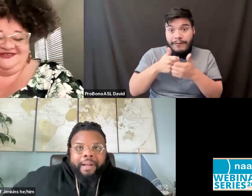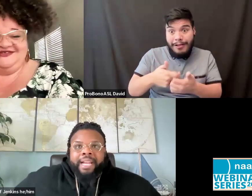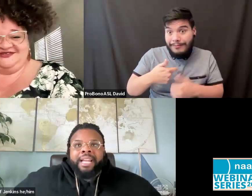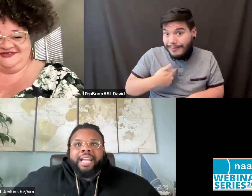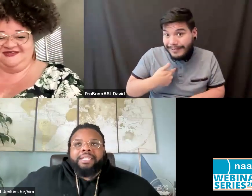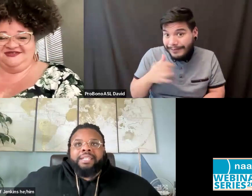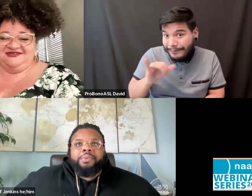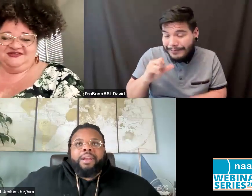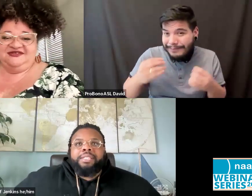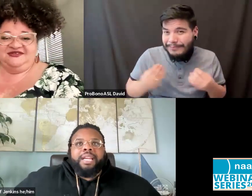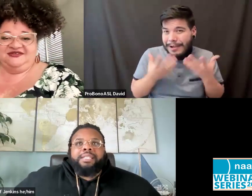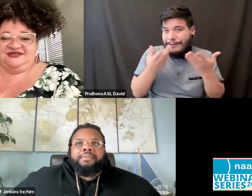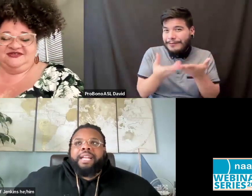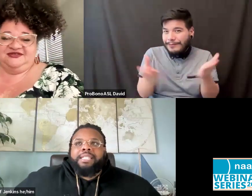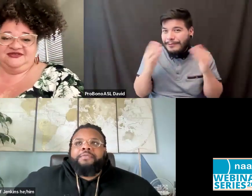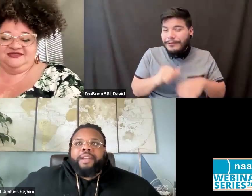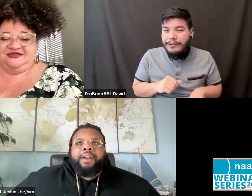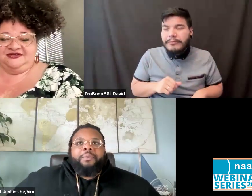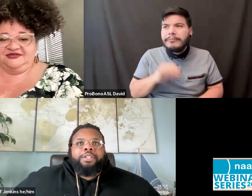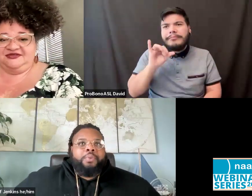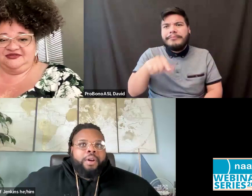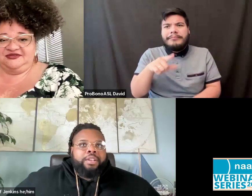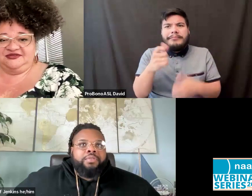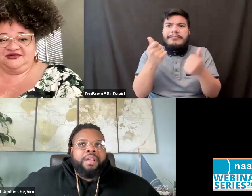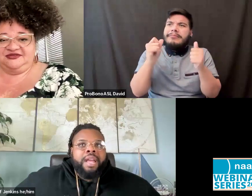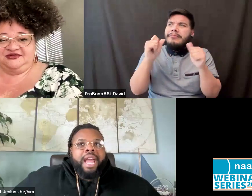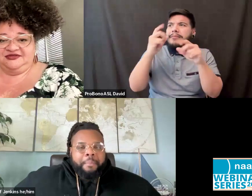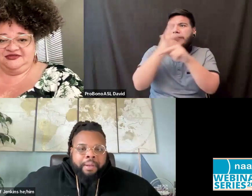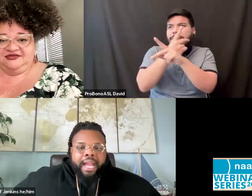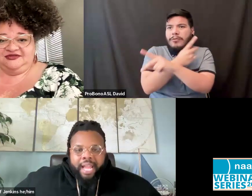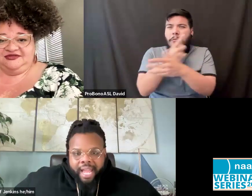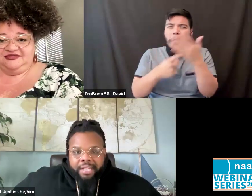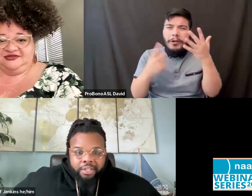But it's of those things that like, just figure it out, what you want to do and plan ahead soon.